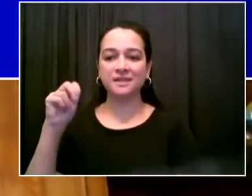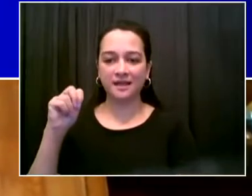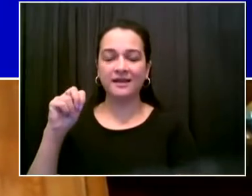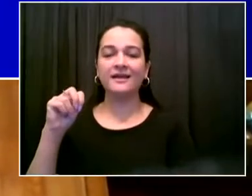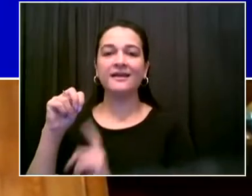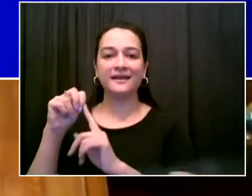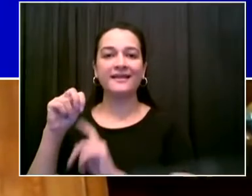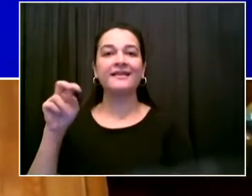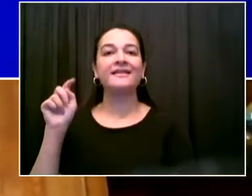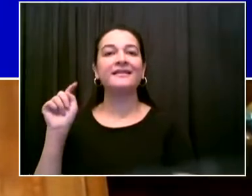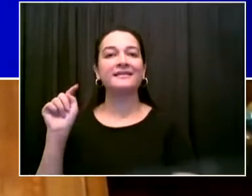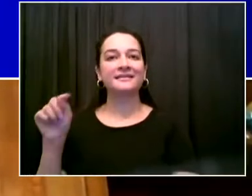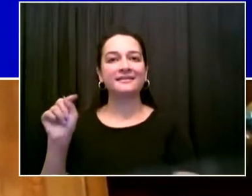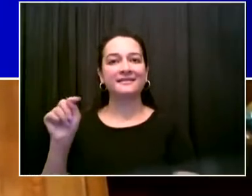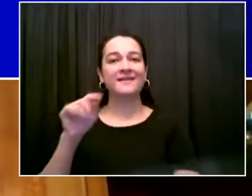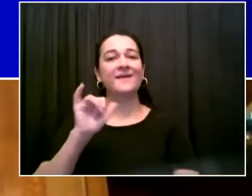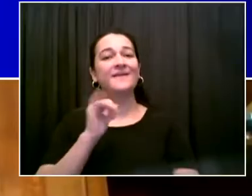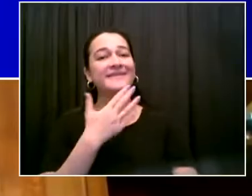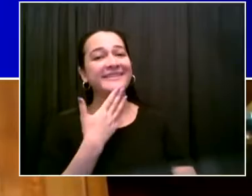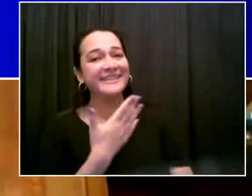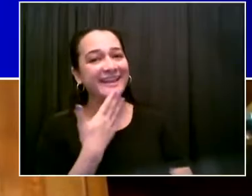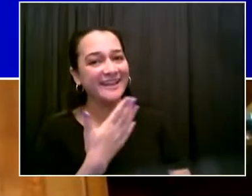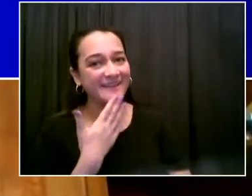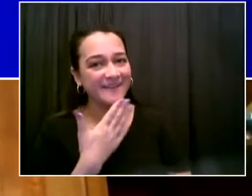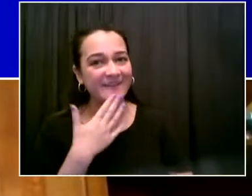YOU SO MUCH.